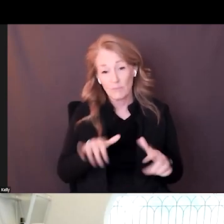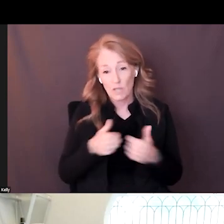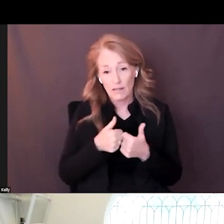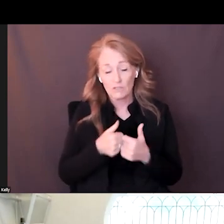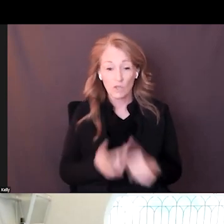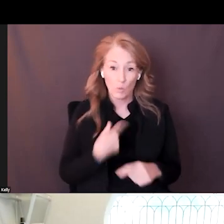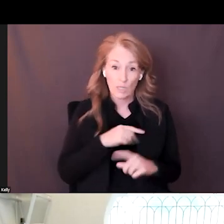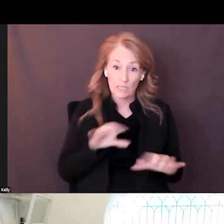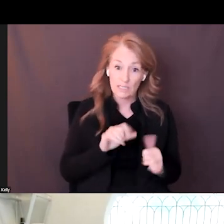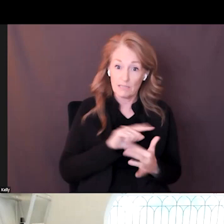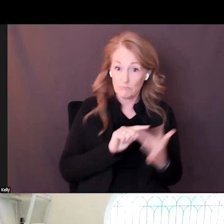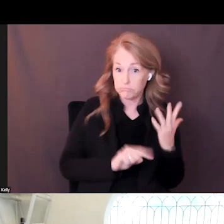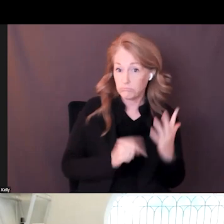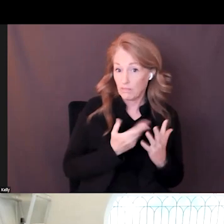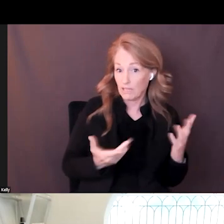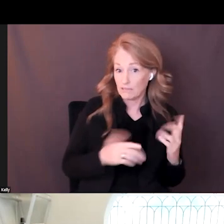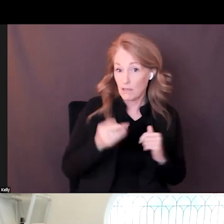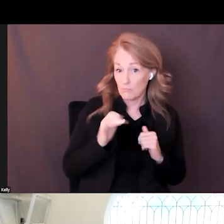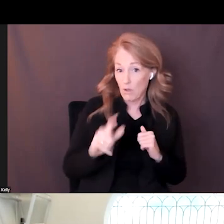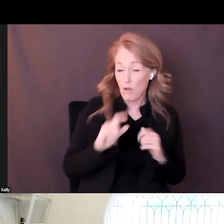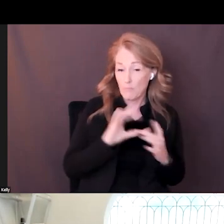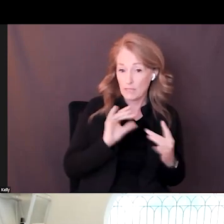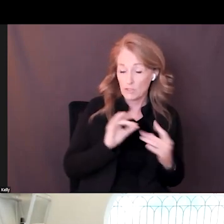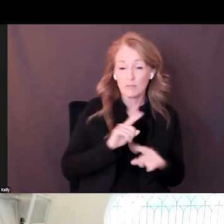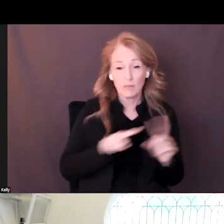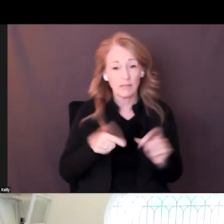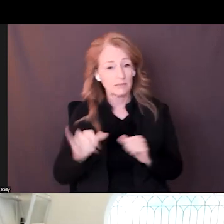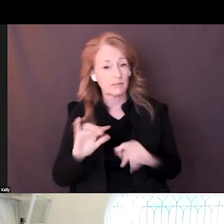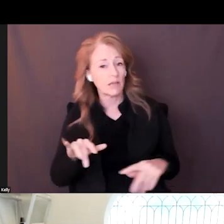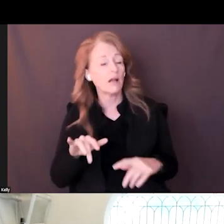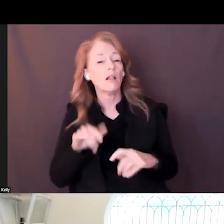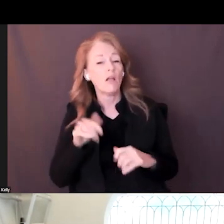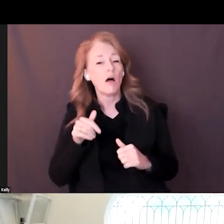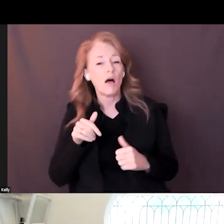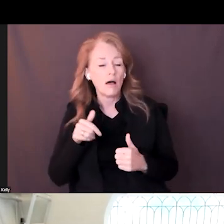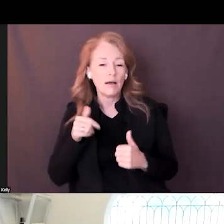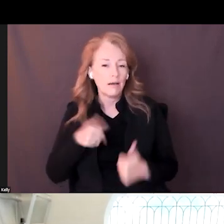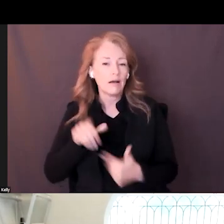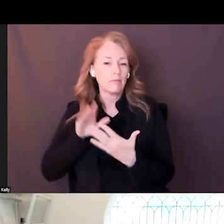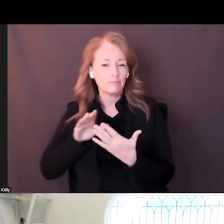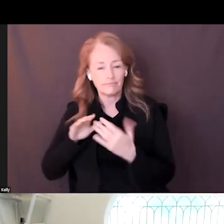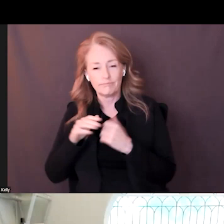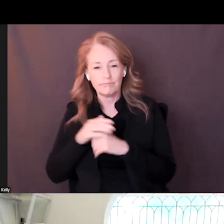WHEN I LISTENED TO THE PRESENTATION, IT WAS LITERALLY EVERYTHING